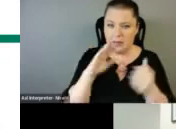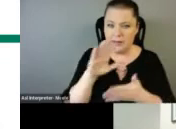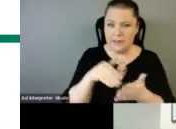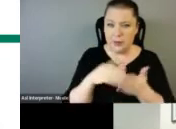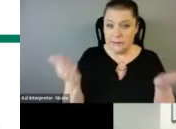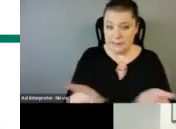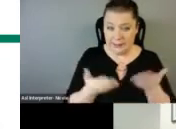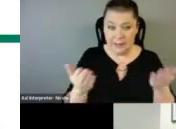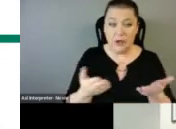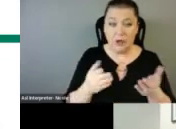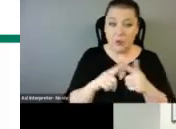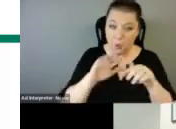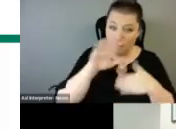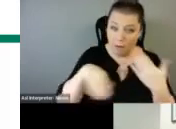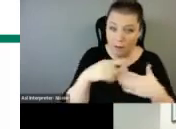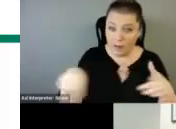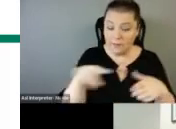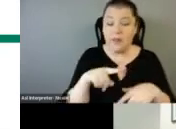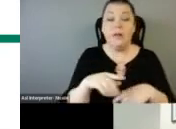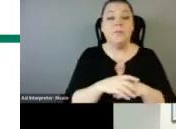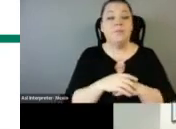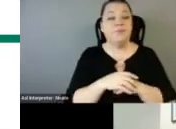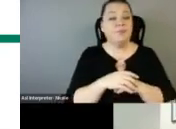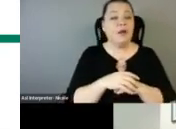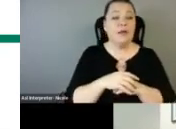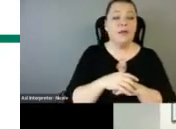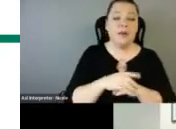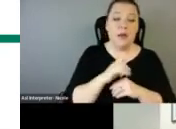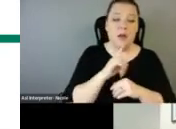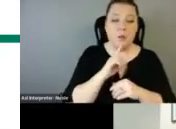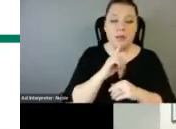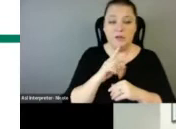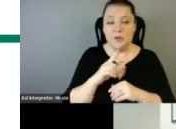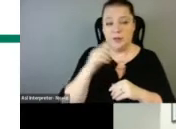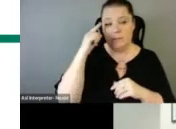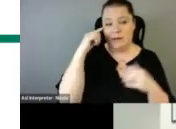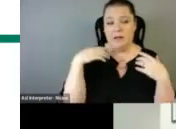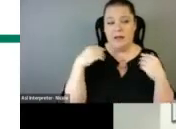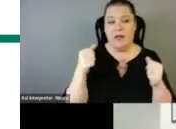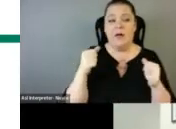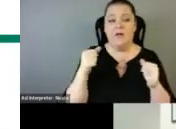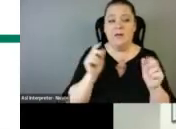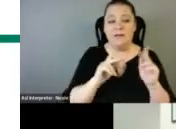out to all of them under the Mental Health Statistics improvement, the missa. And the